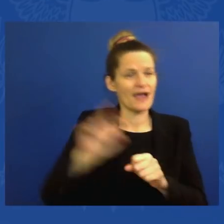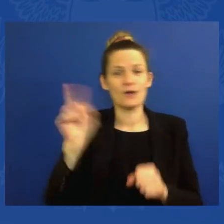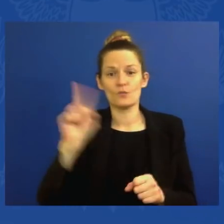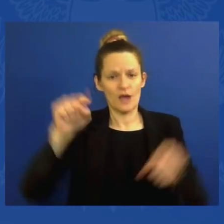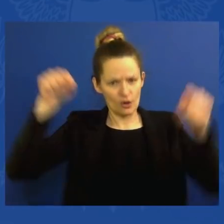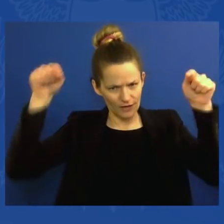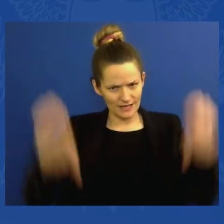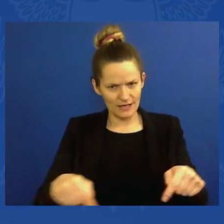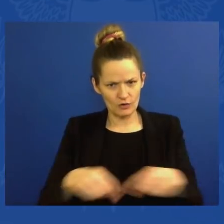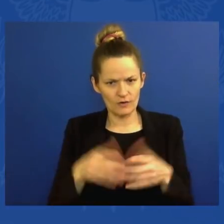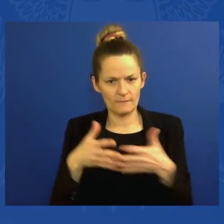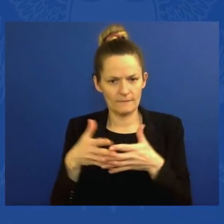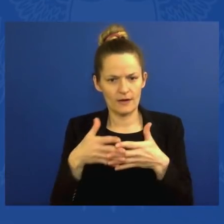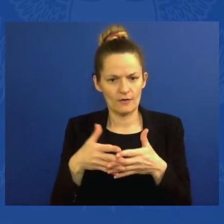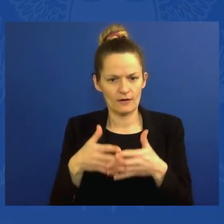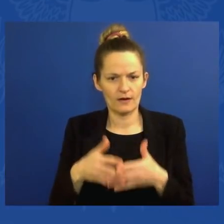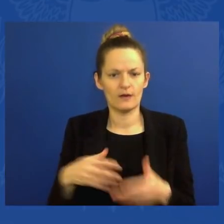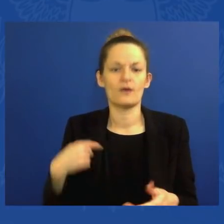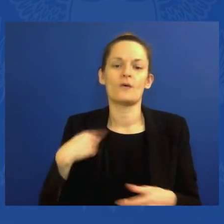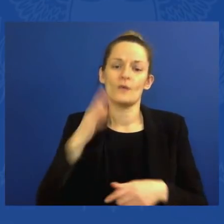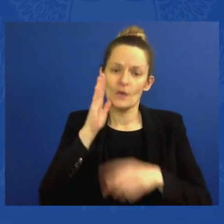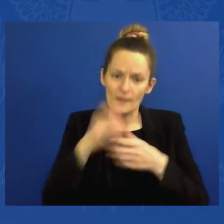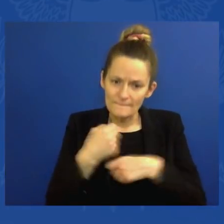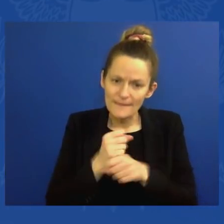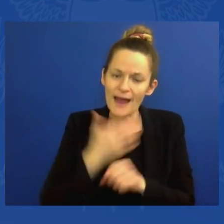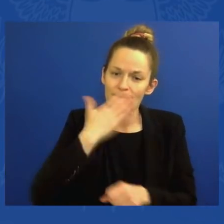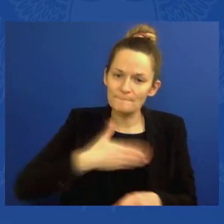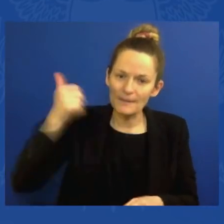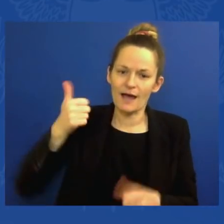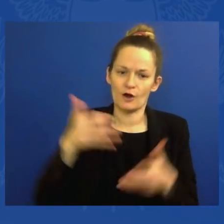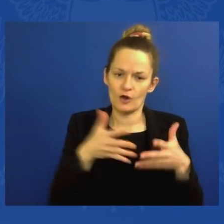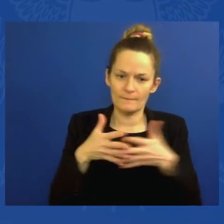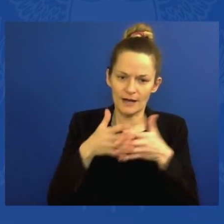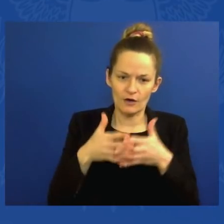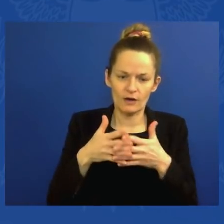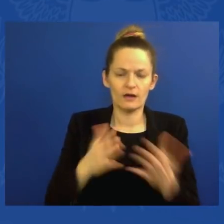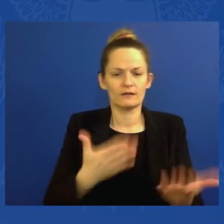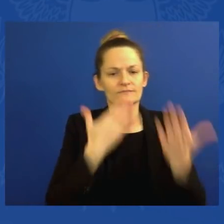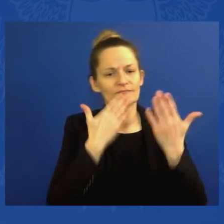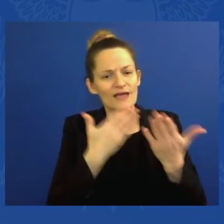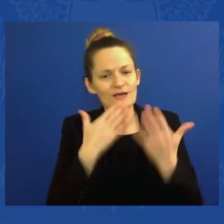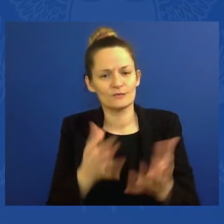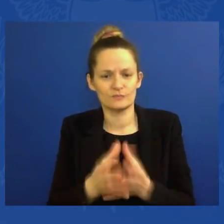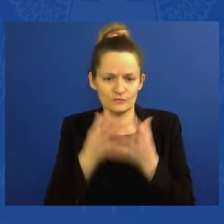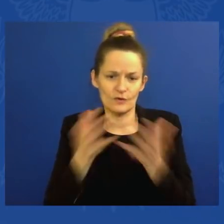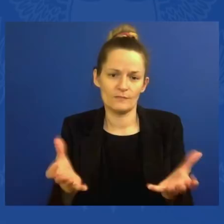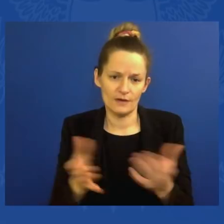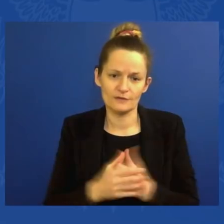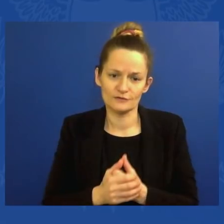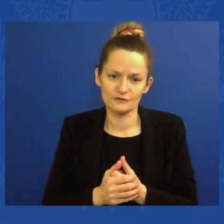So, thank you all very much. And I thank my colleagues for being here. And I understand a lot of the Siemens folks are in the front row there too -- welcome.